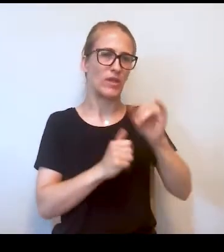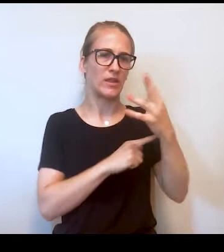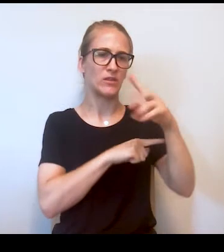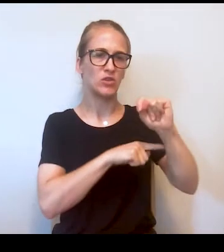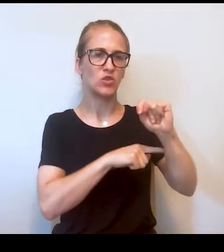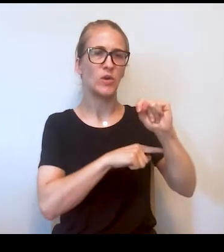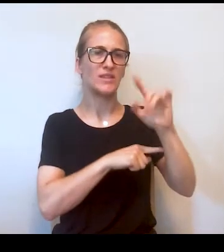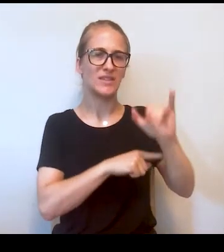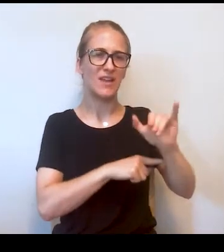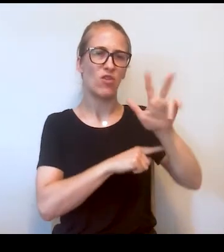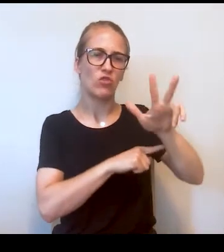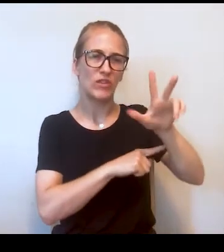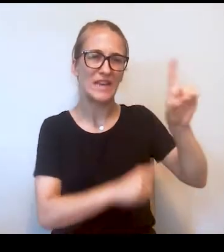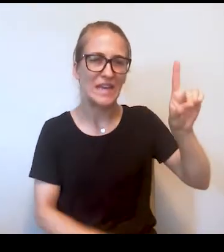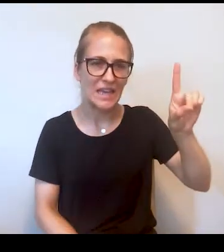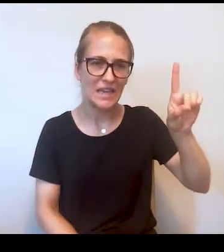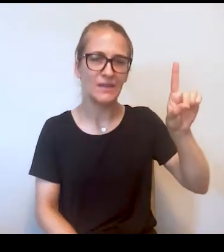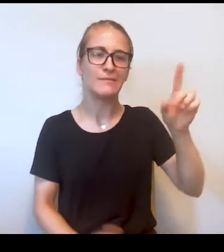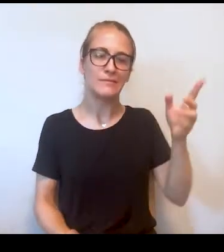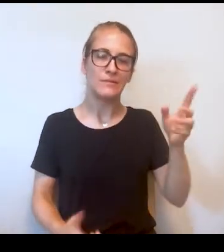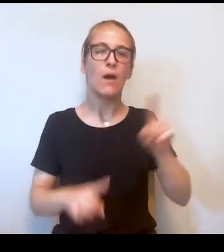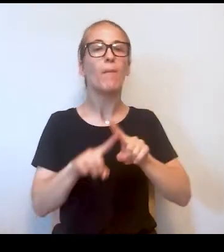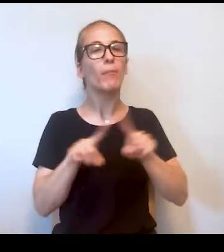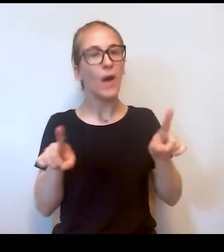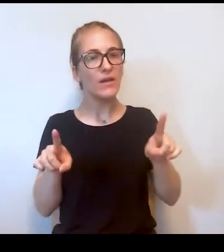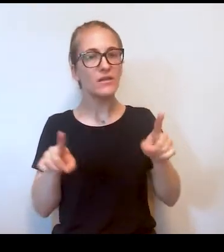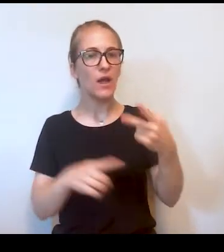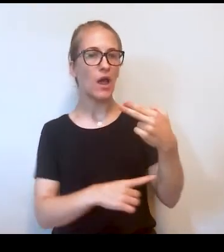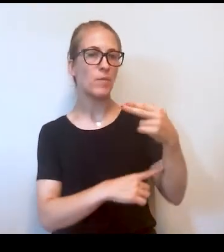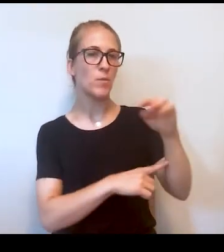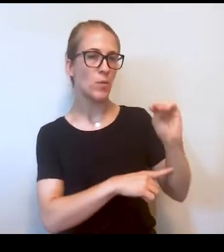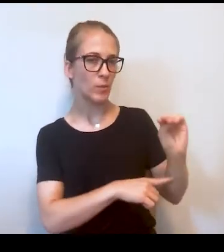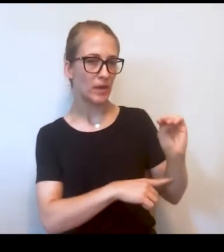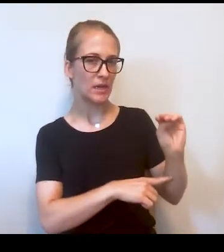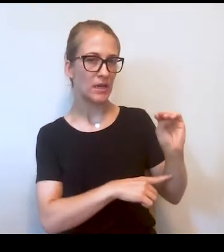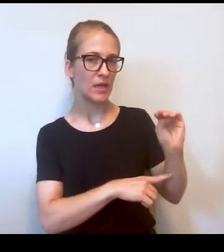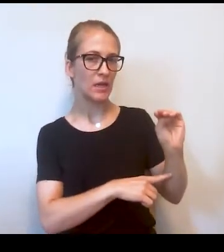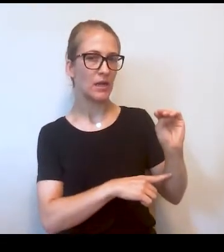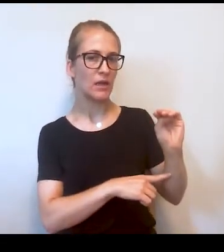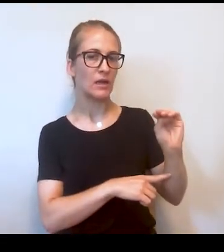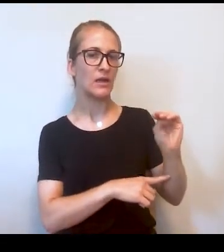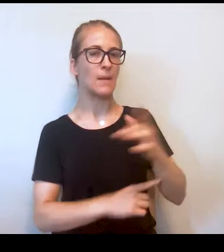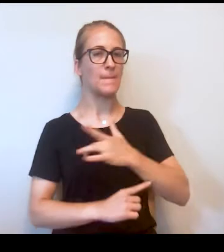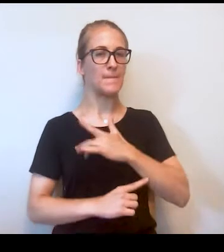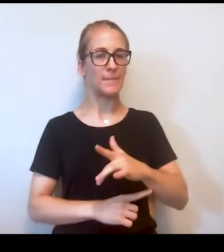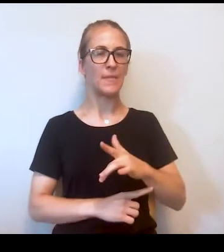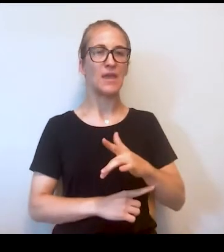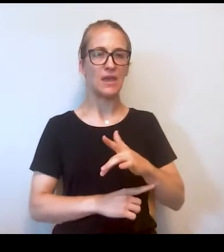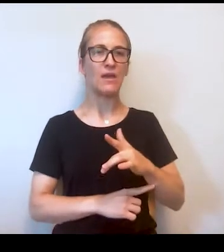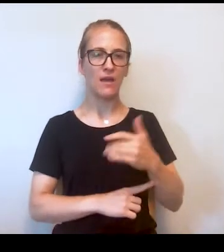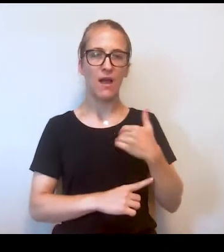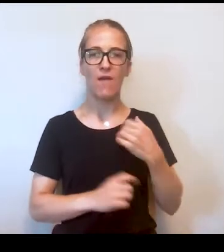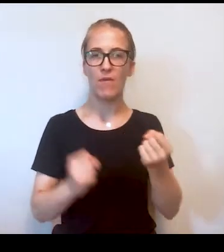It gets a little tricky, but hypermobility... Oftentimes, it is widespread,